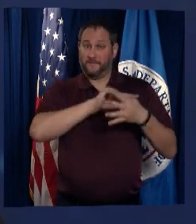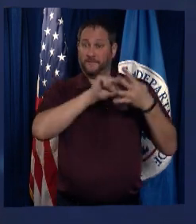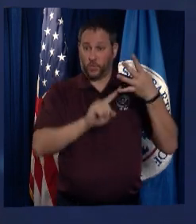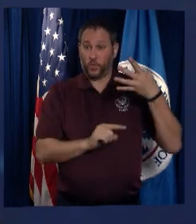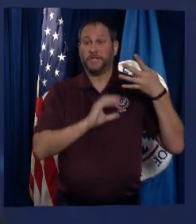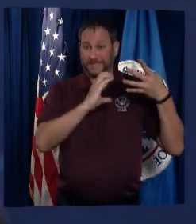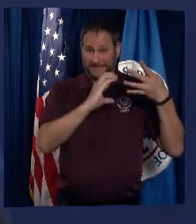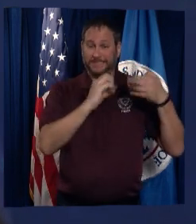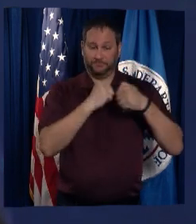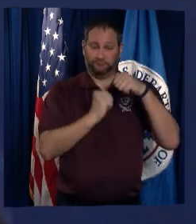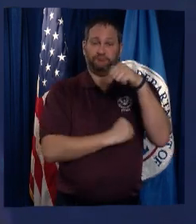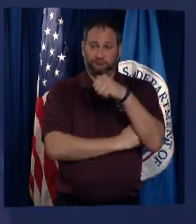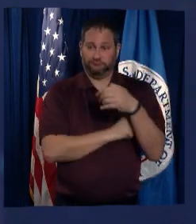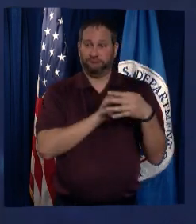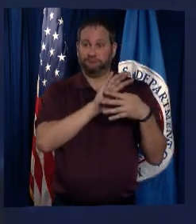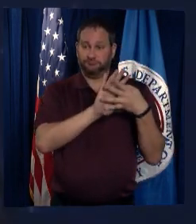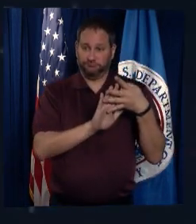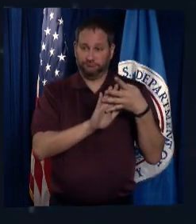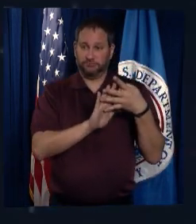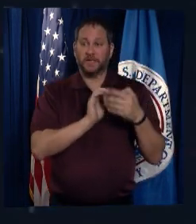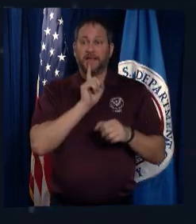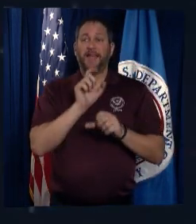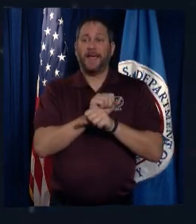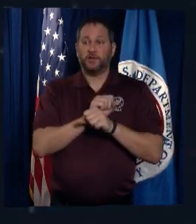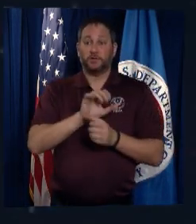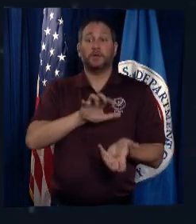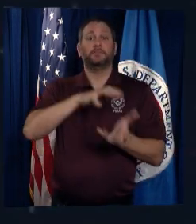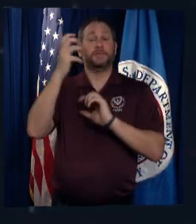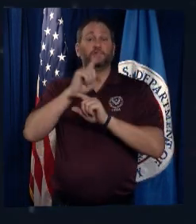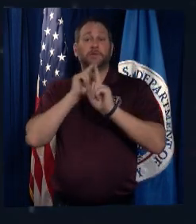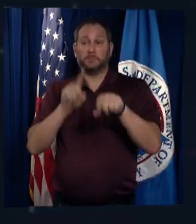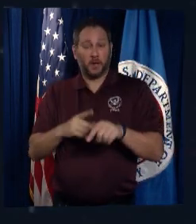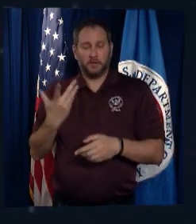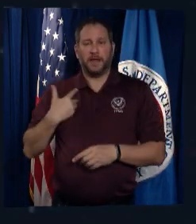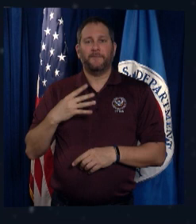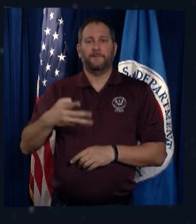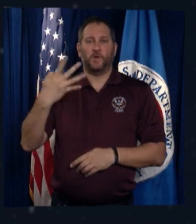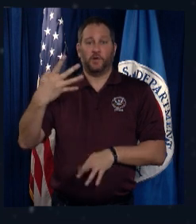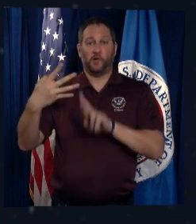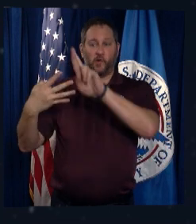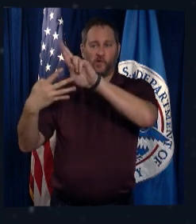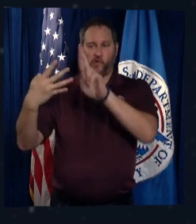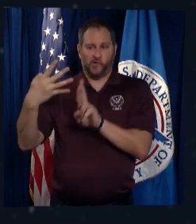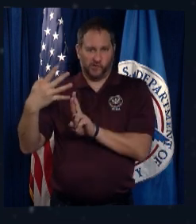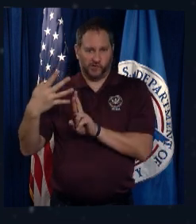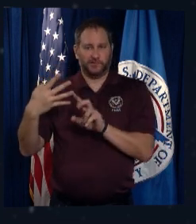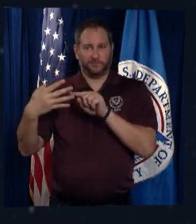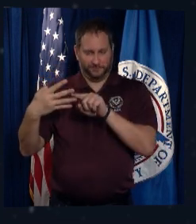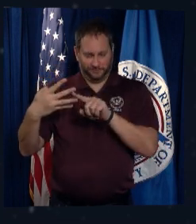disaster relief. They are, in order of importance, Relationships, Resources, Roles,